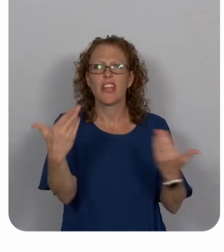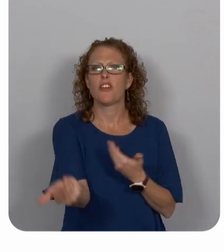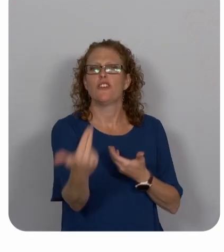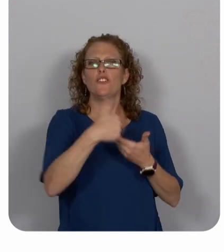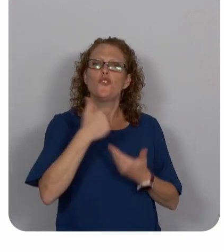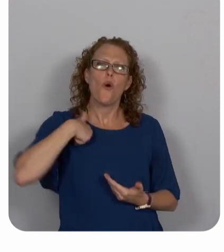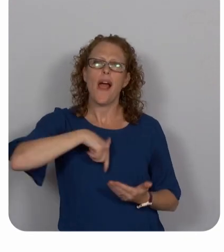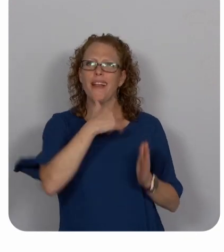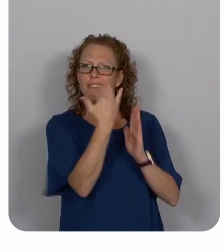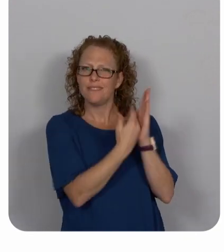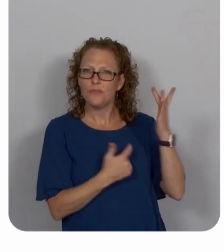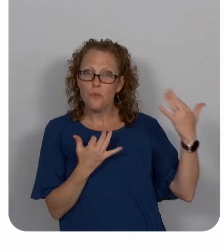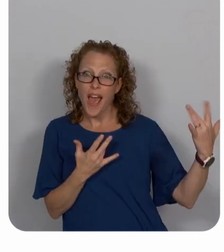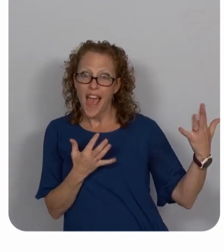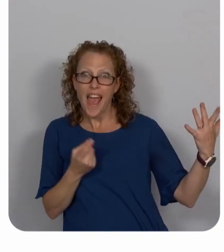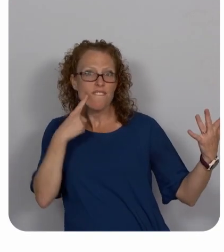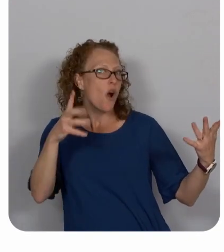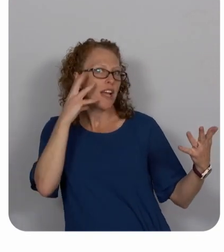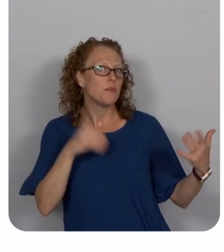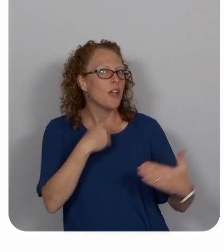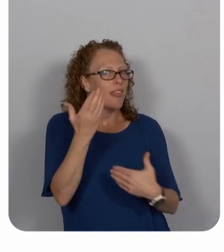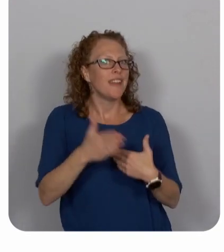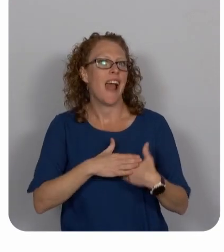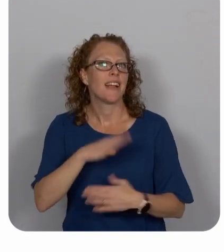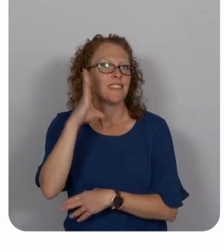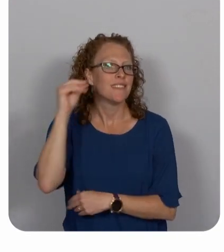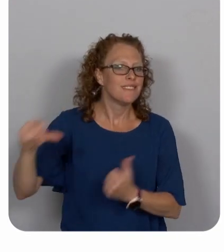the next generation of Copilots. Thank you.